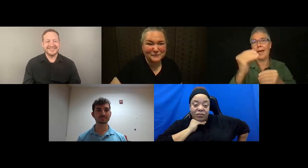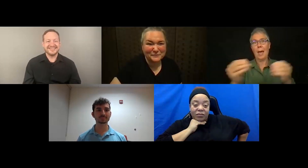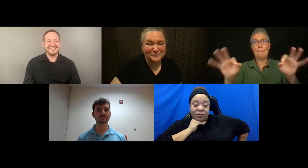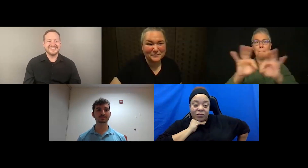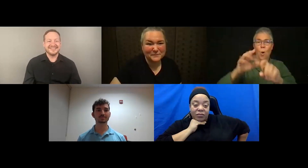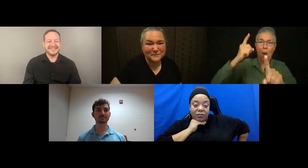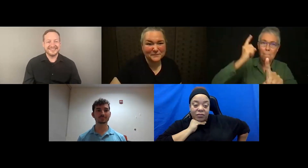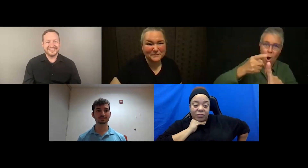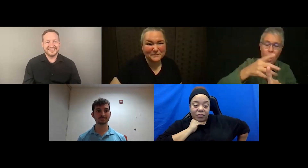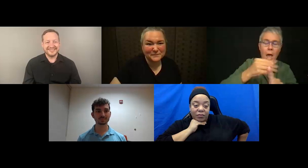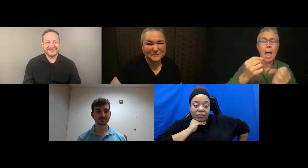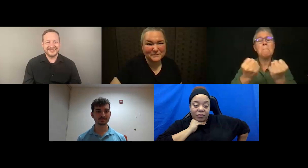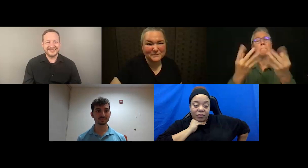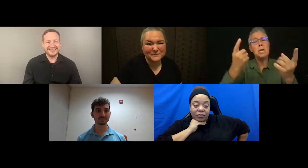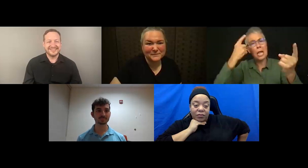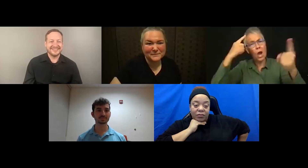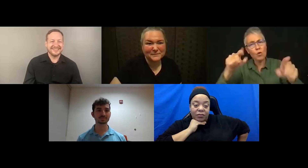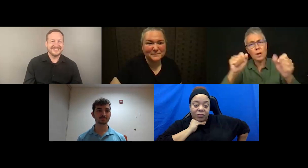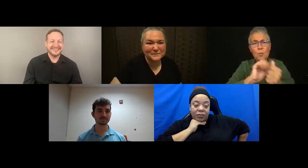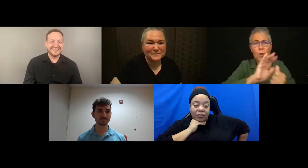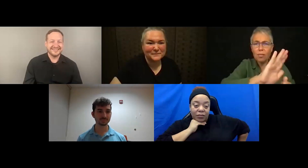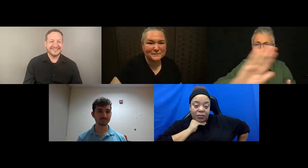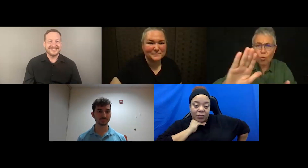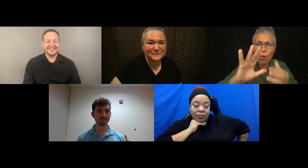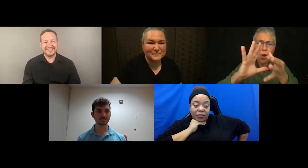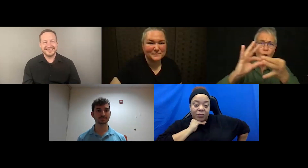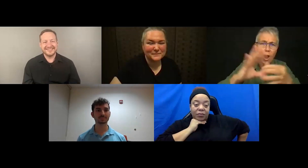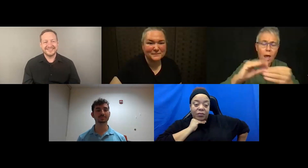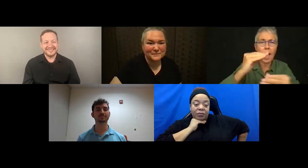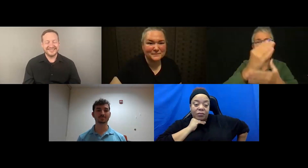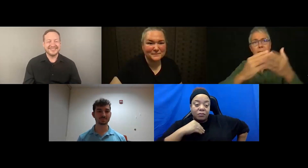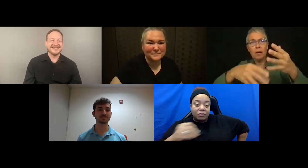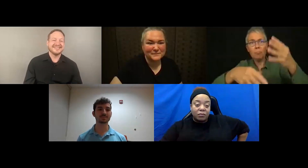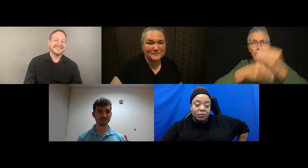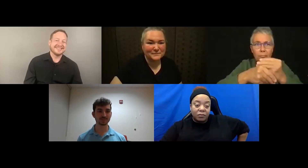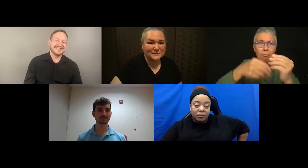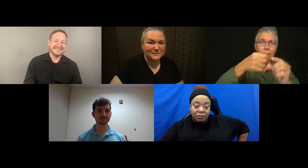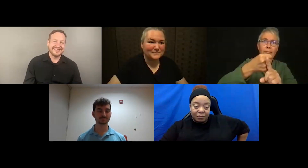great comments and important points. Many are agreeing with your comments and what you've